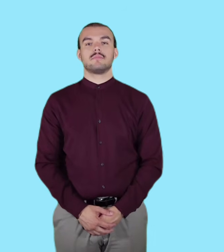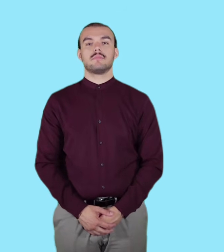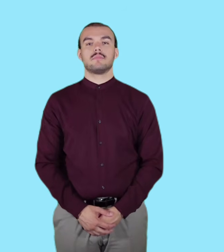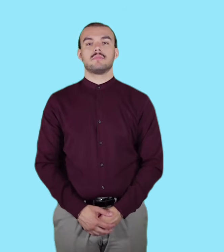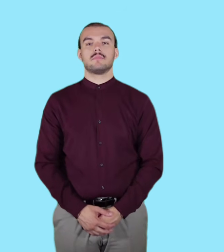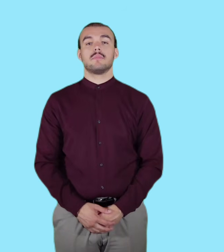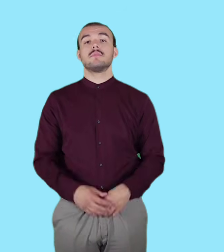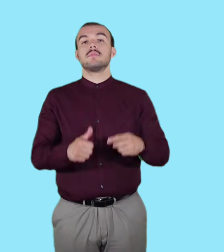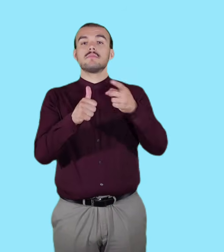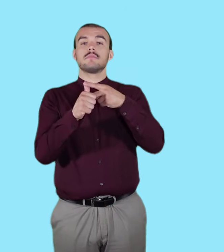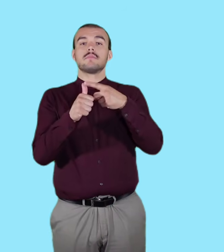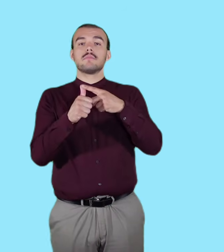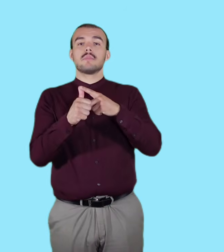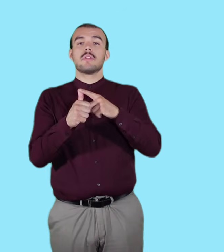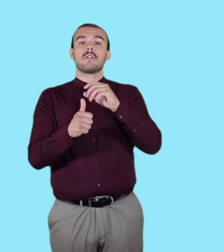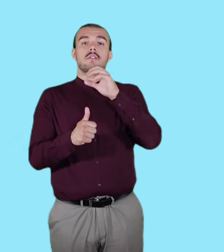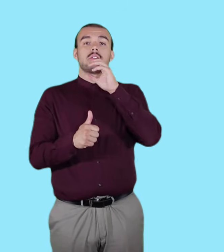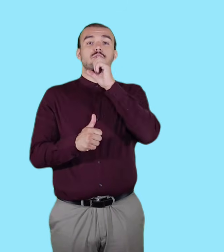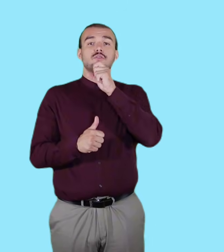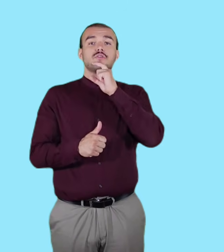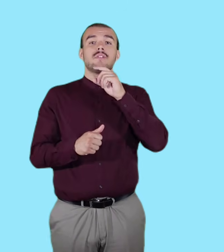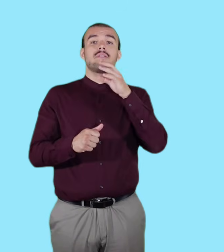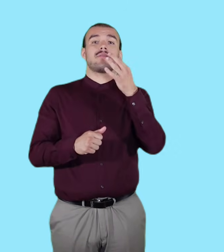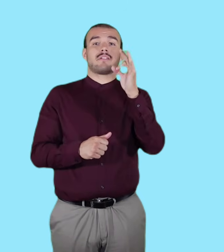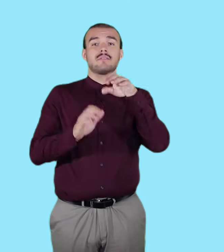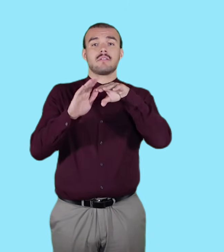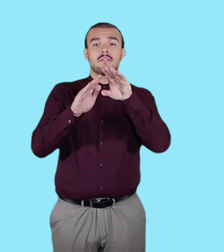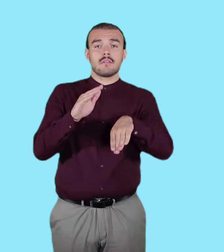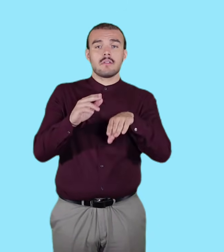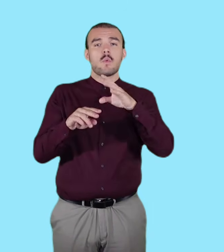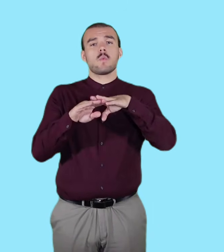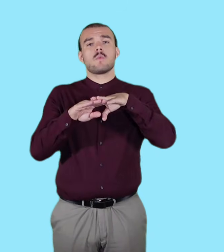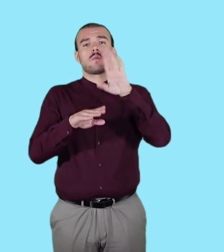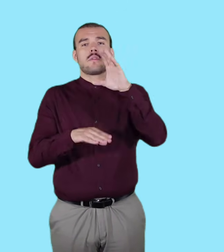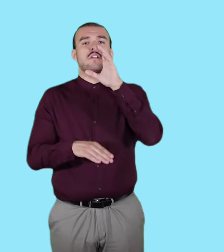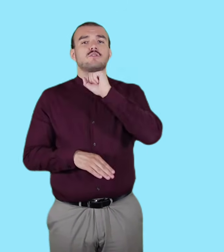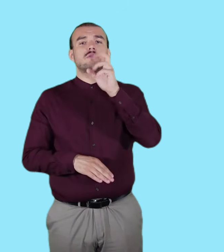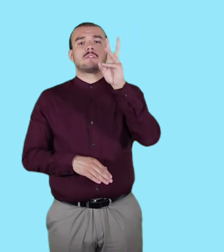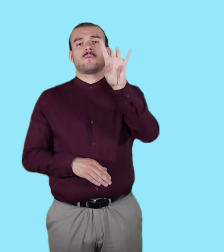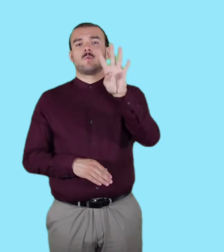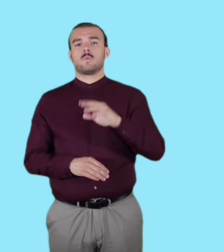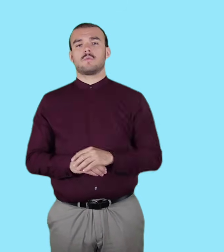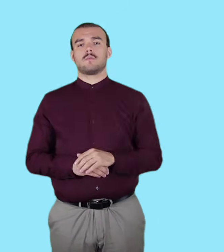One, are under age 19 or over age 64.